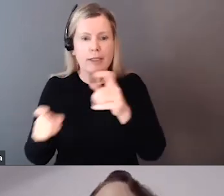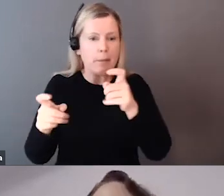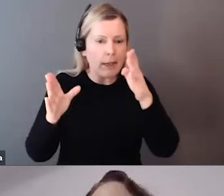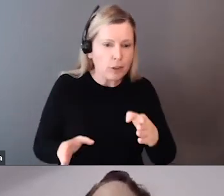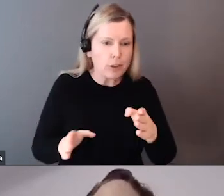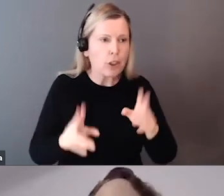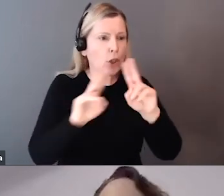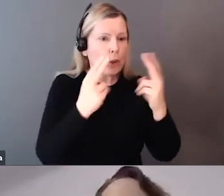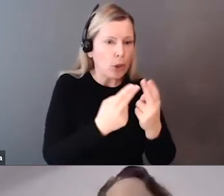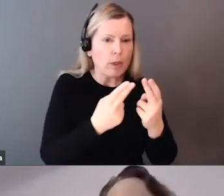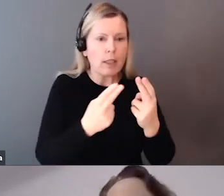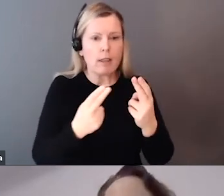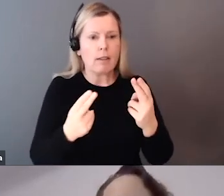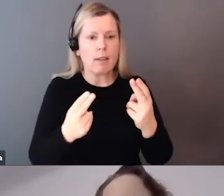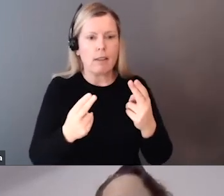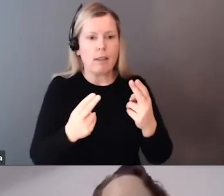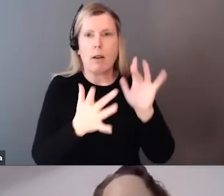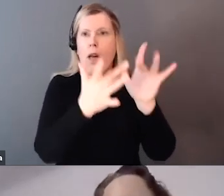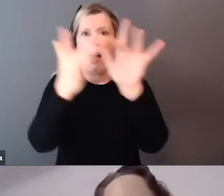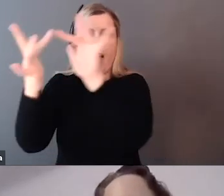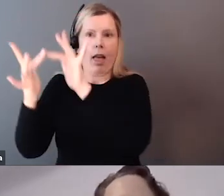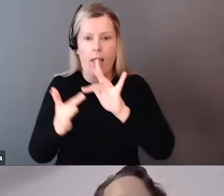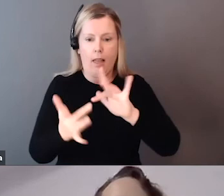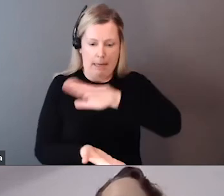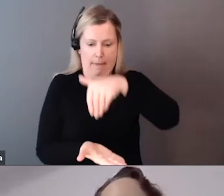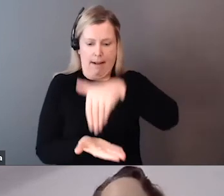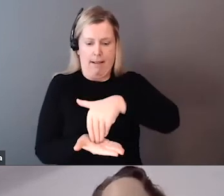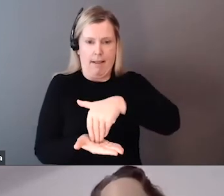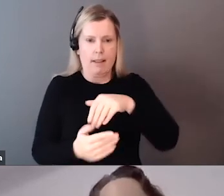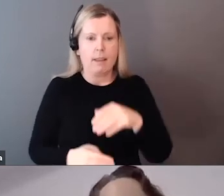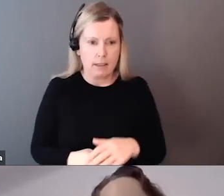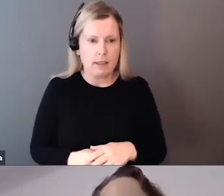representatives, health care providers. So that led us to our research question,